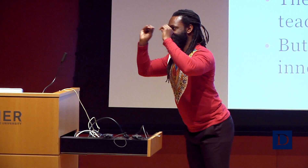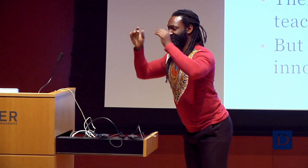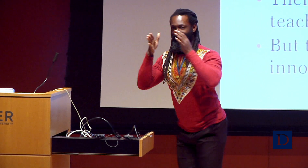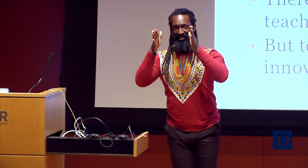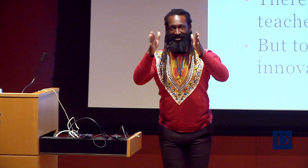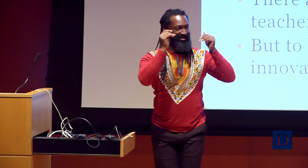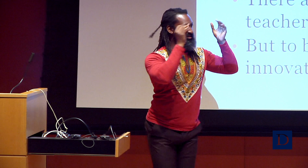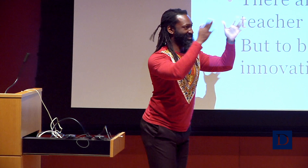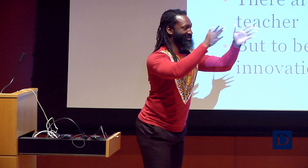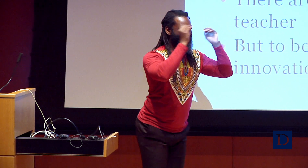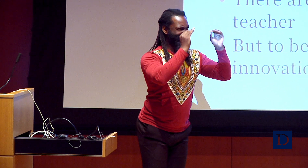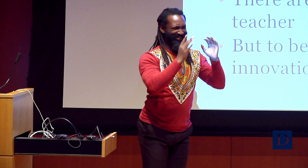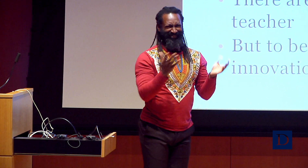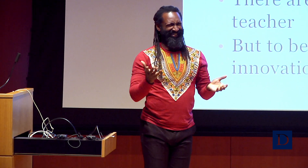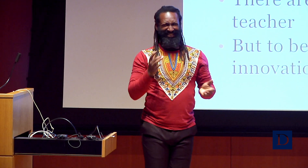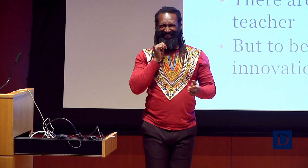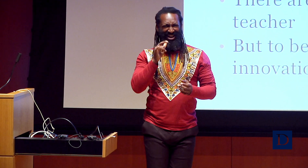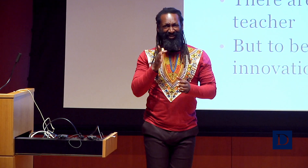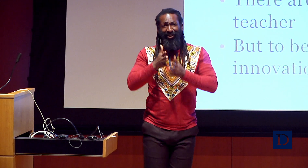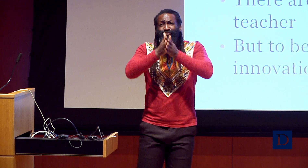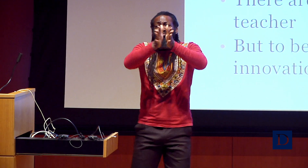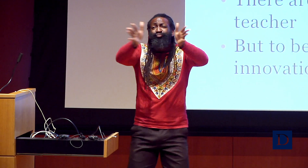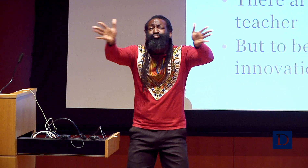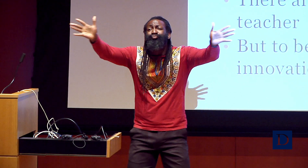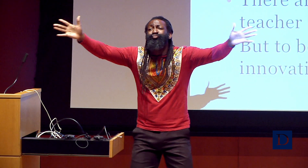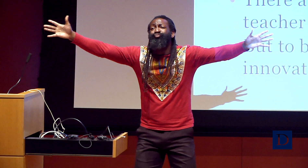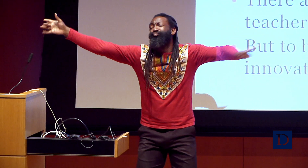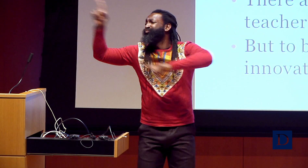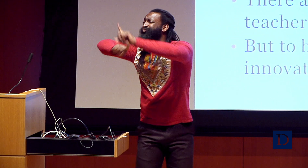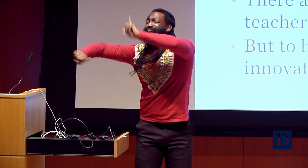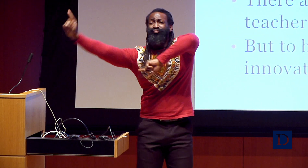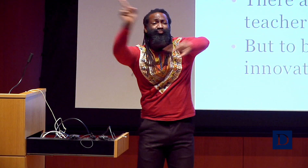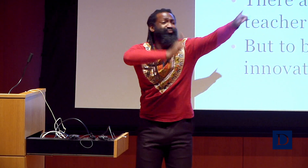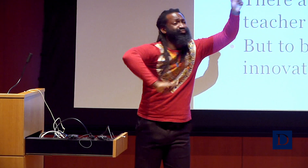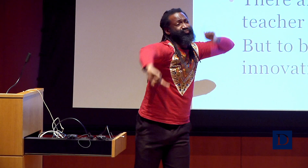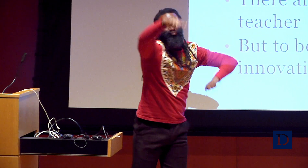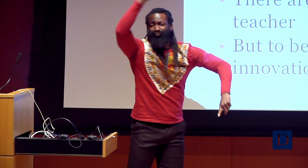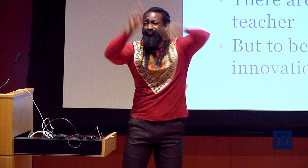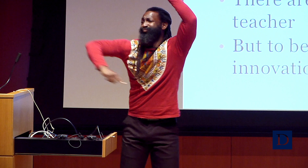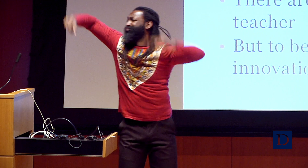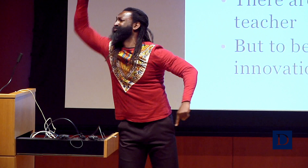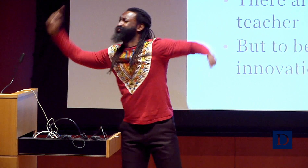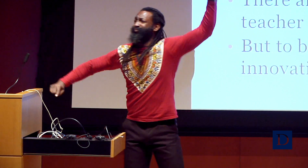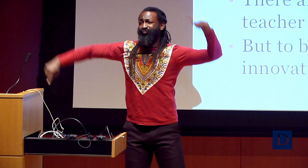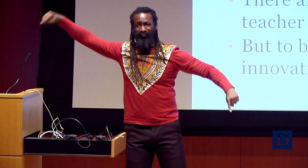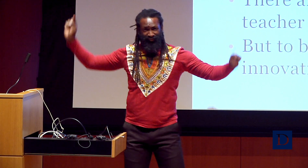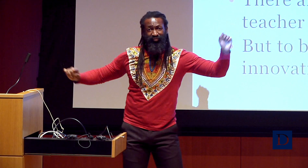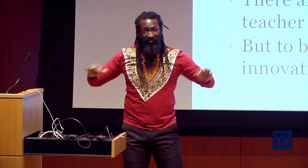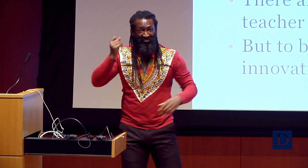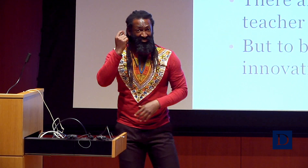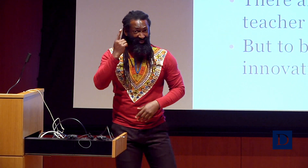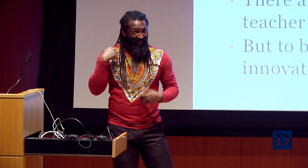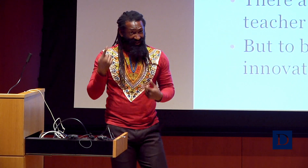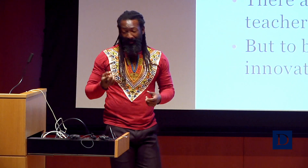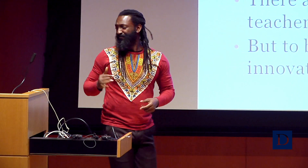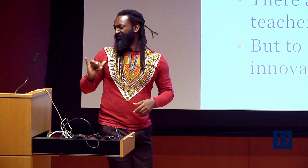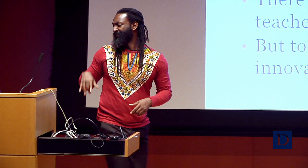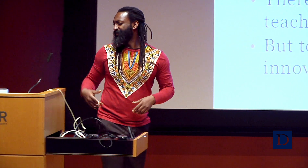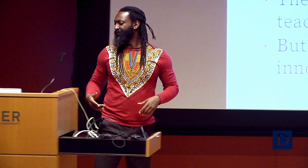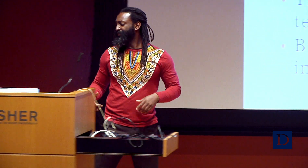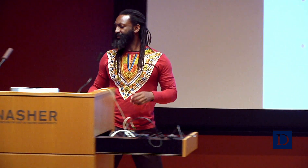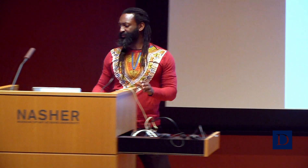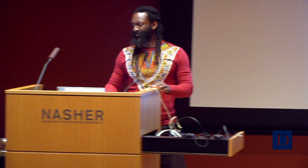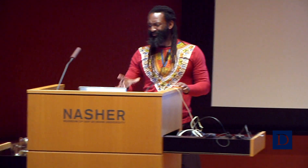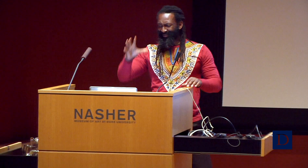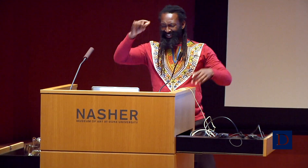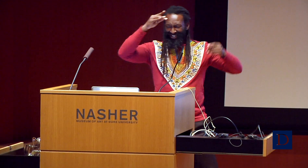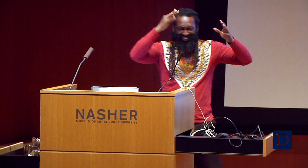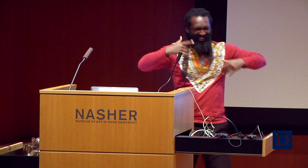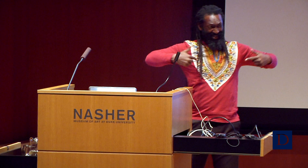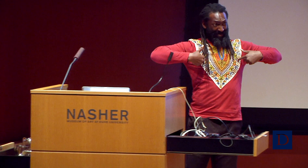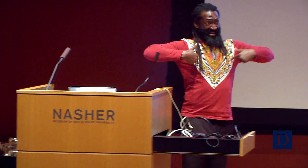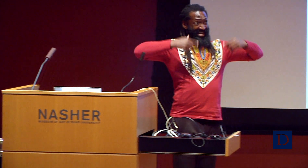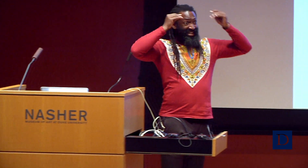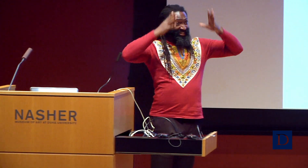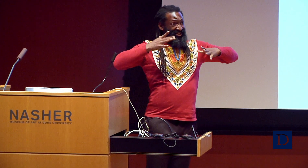So we have all these different avenues that we’re teaching. When it’s a general, we have all different types of people.